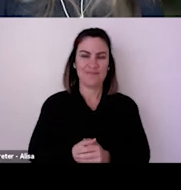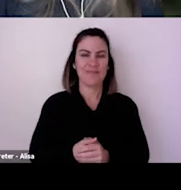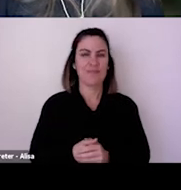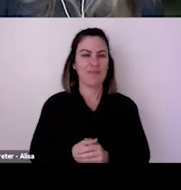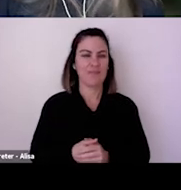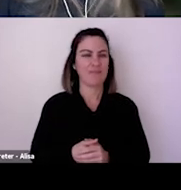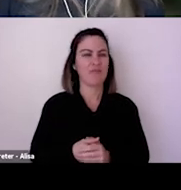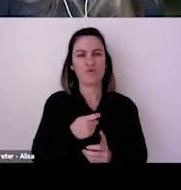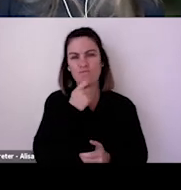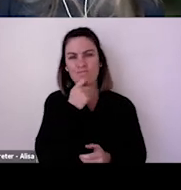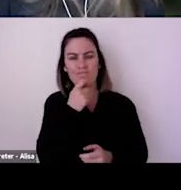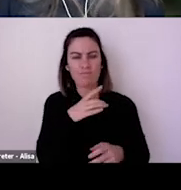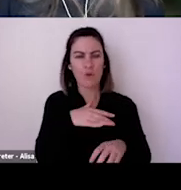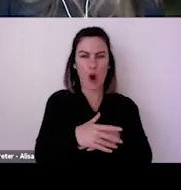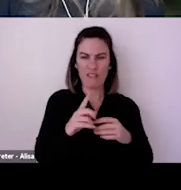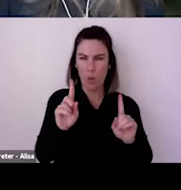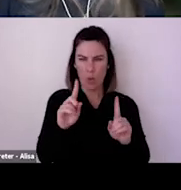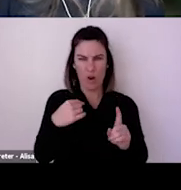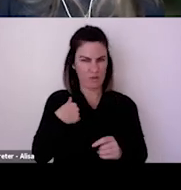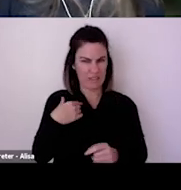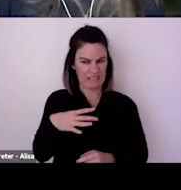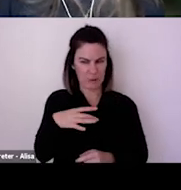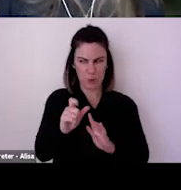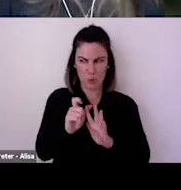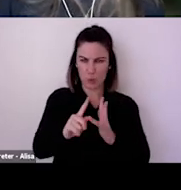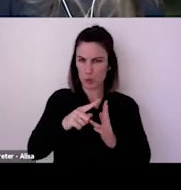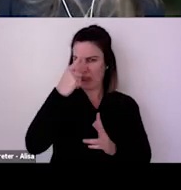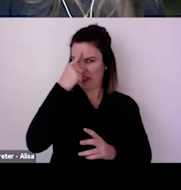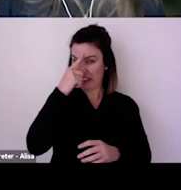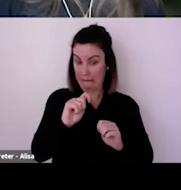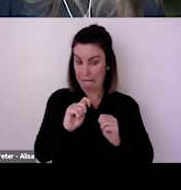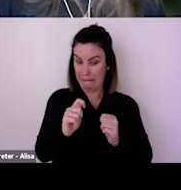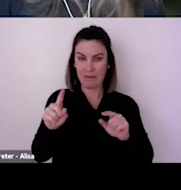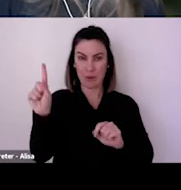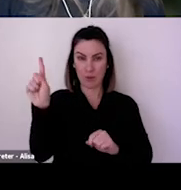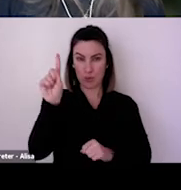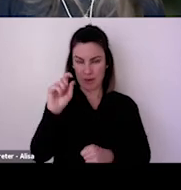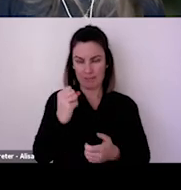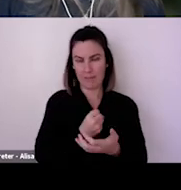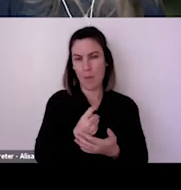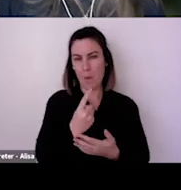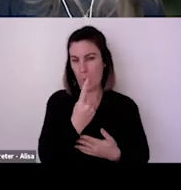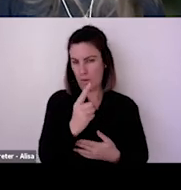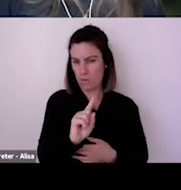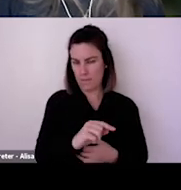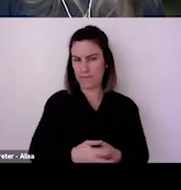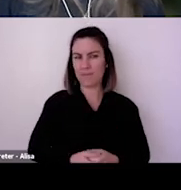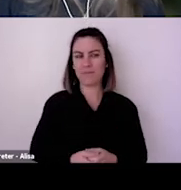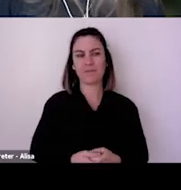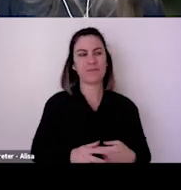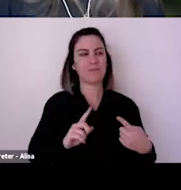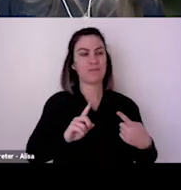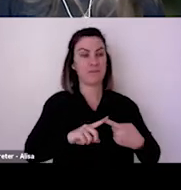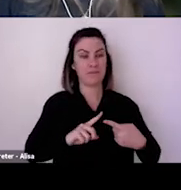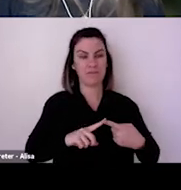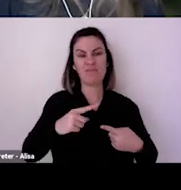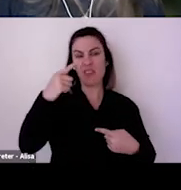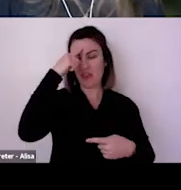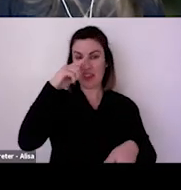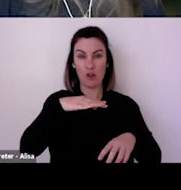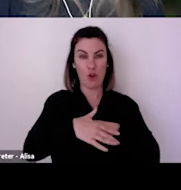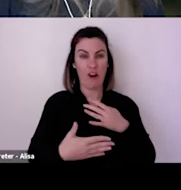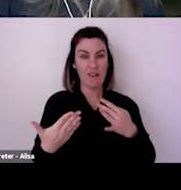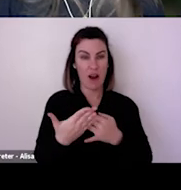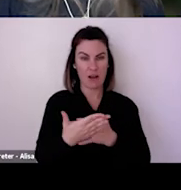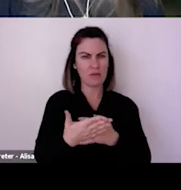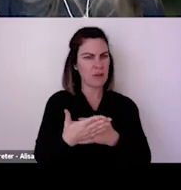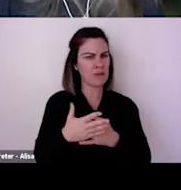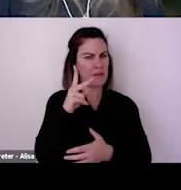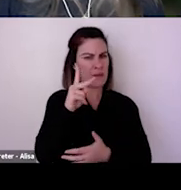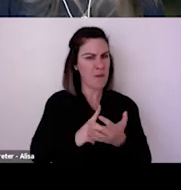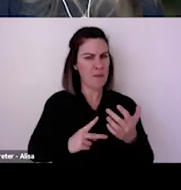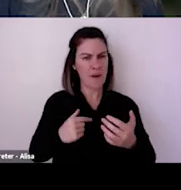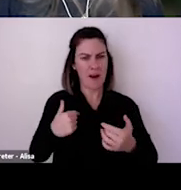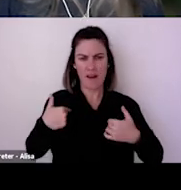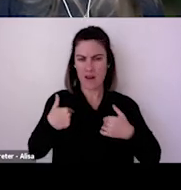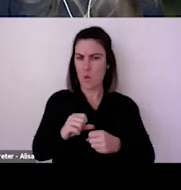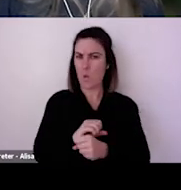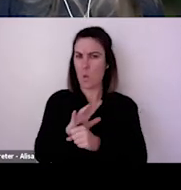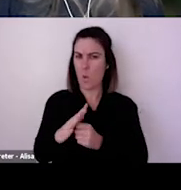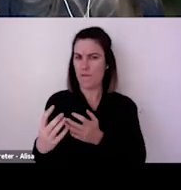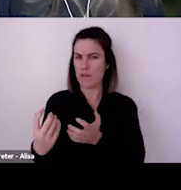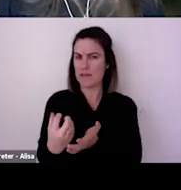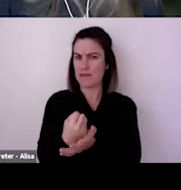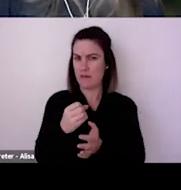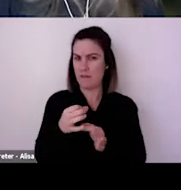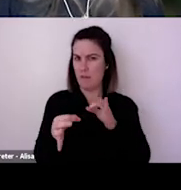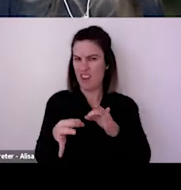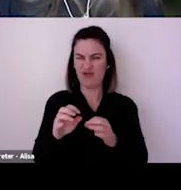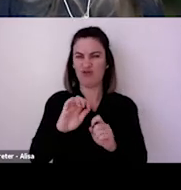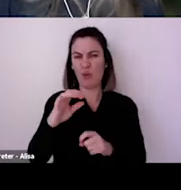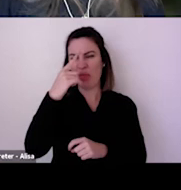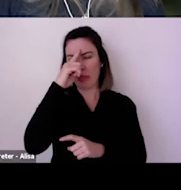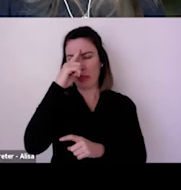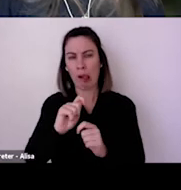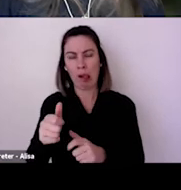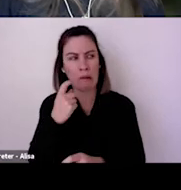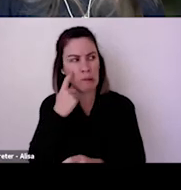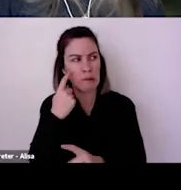bit further down the track to talk more about some of the issues that we didn't get to today.